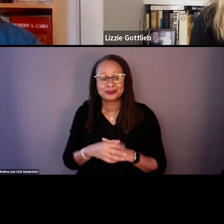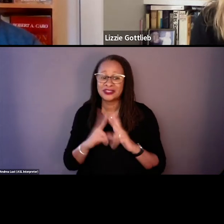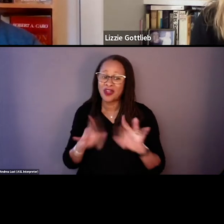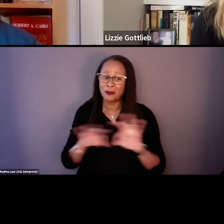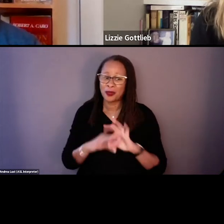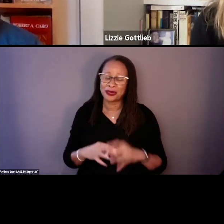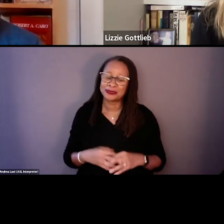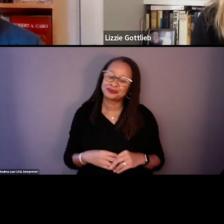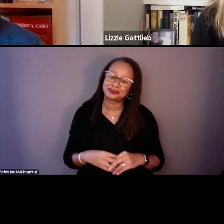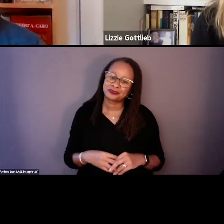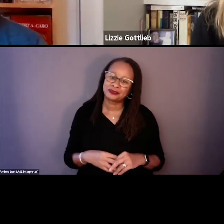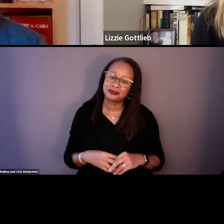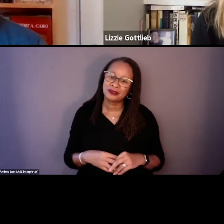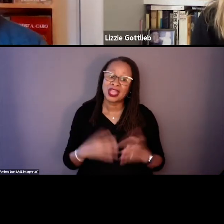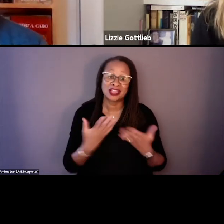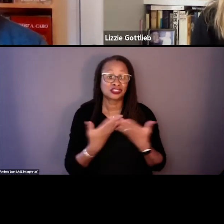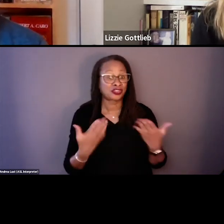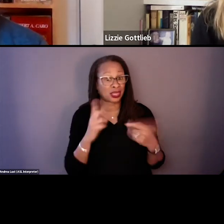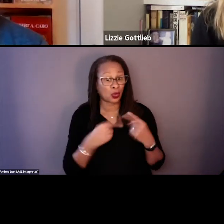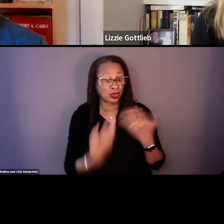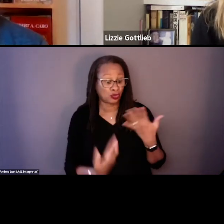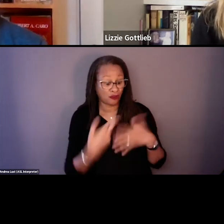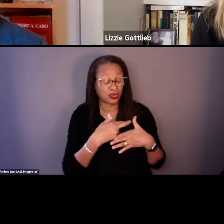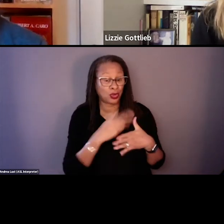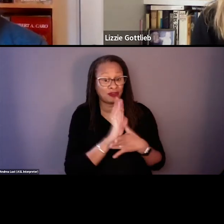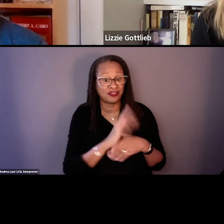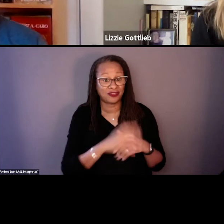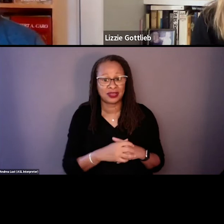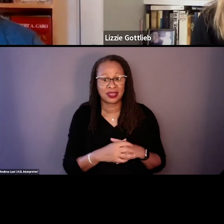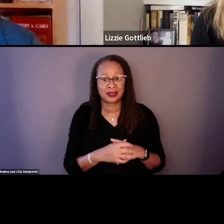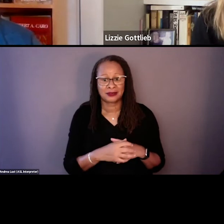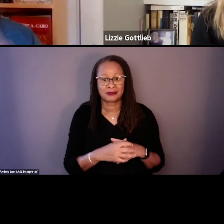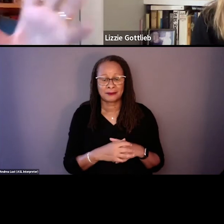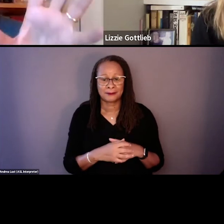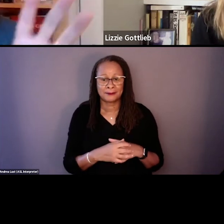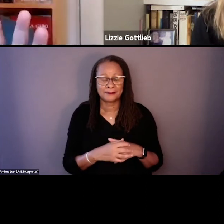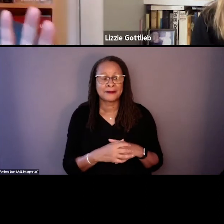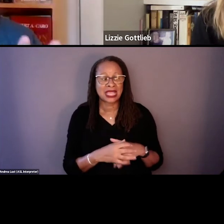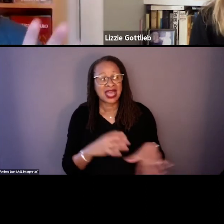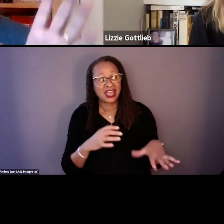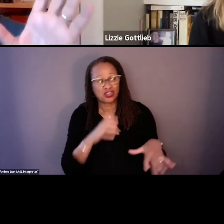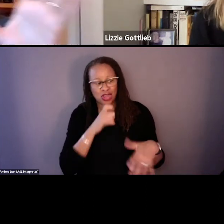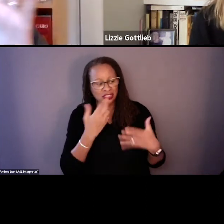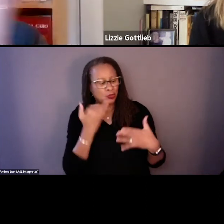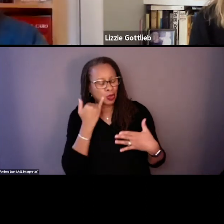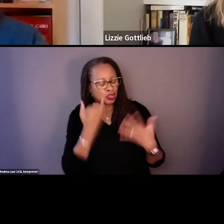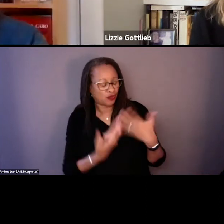Yeah, it's a- there's a thing when you're reviewing a movie that you shouldn't- you're not supposed to review the movie that isn't there, you know, the one that you think you want